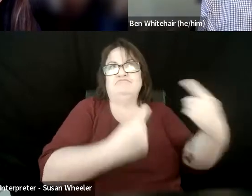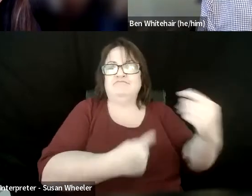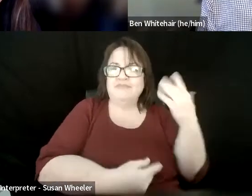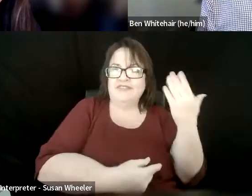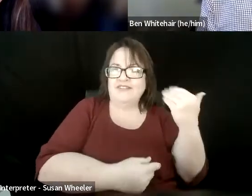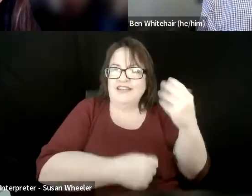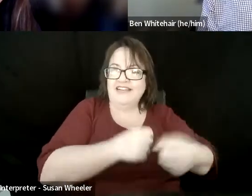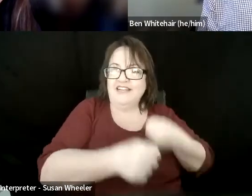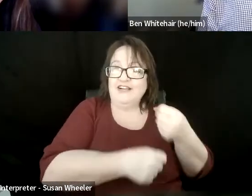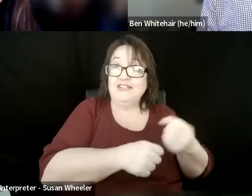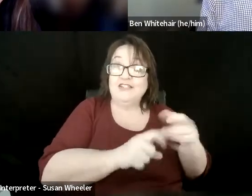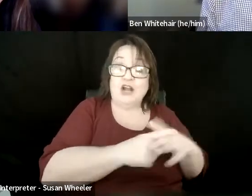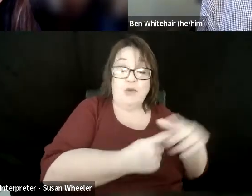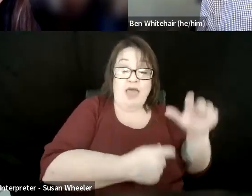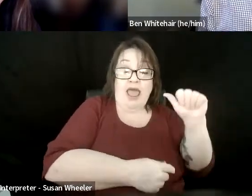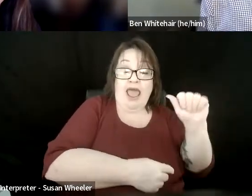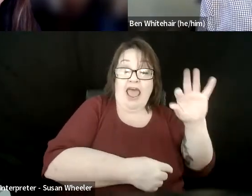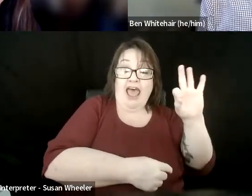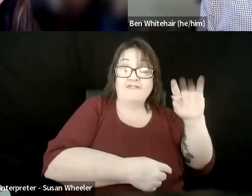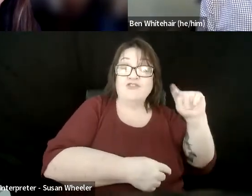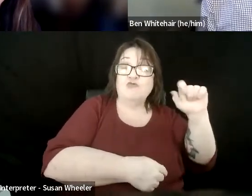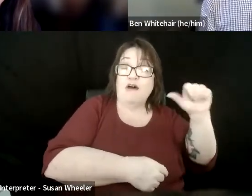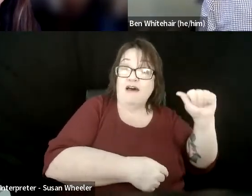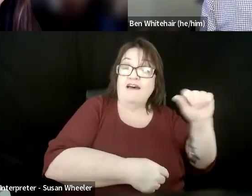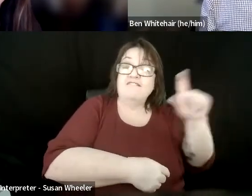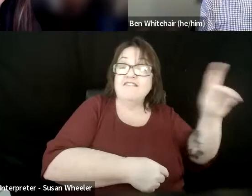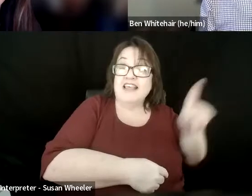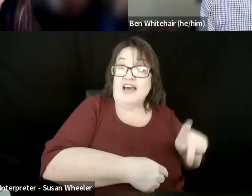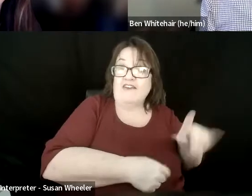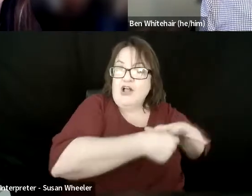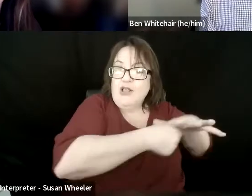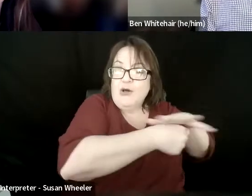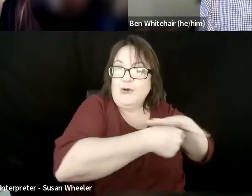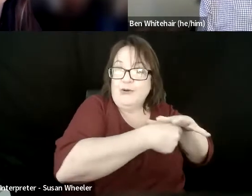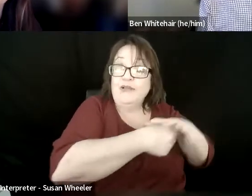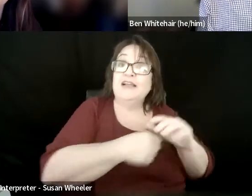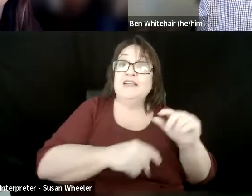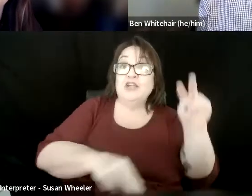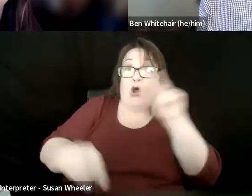starting with the AFTRA Philadelphia Local. She oversees the negotiation and administration